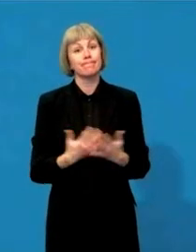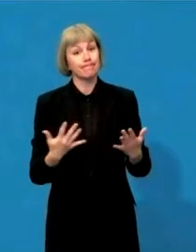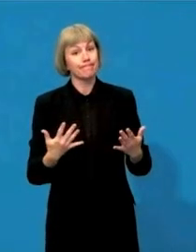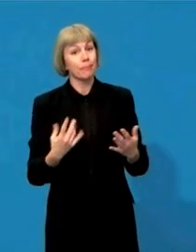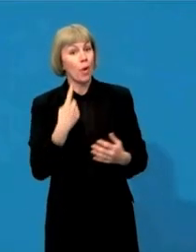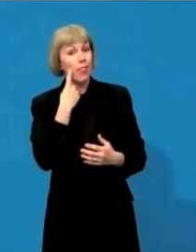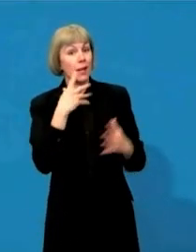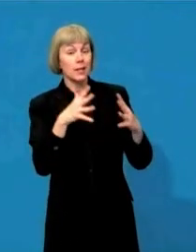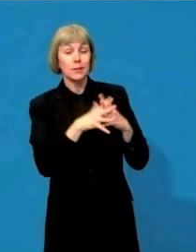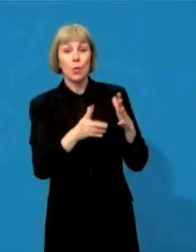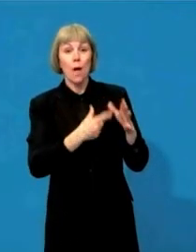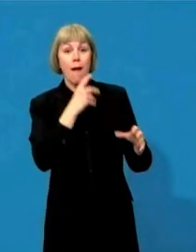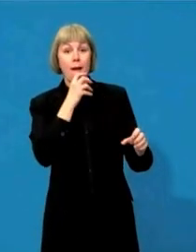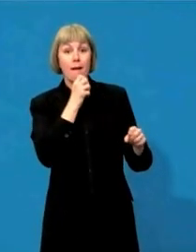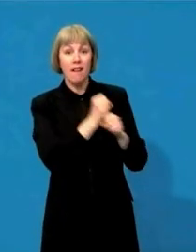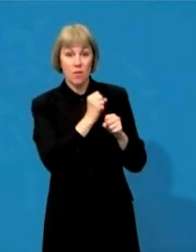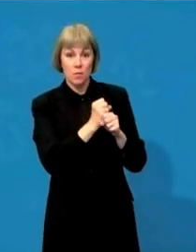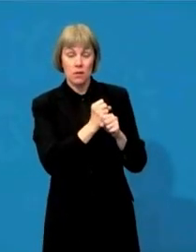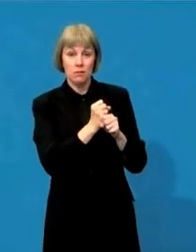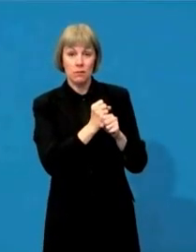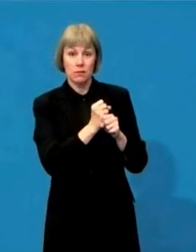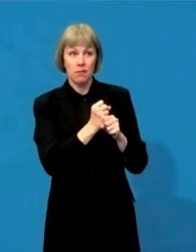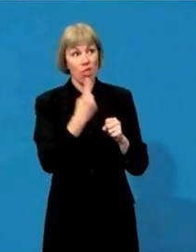took the research very serious - took it seriously enough.